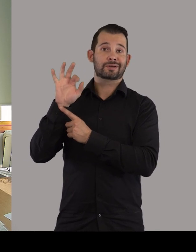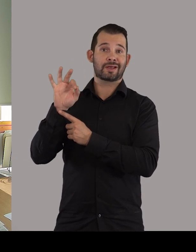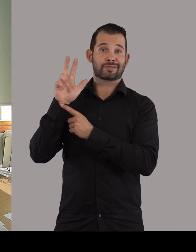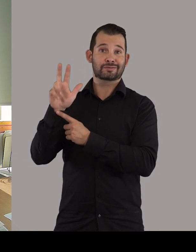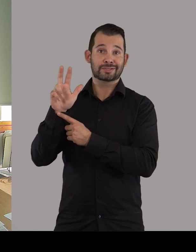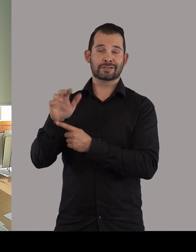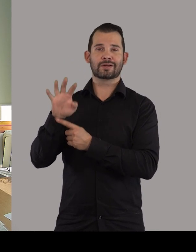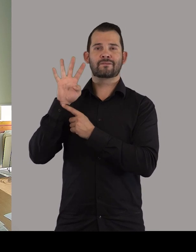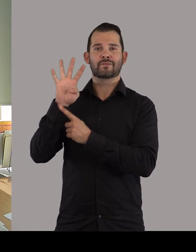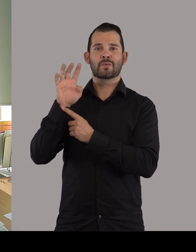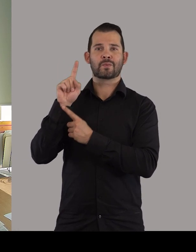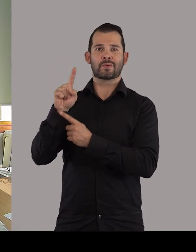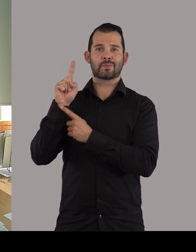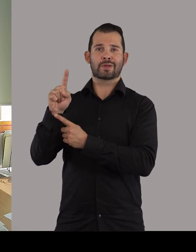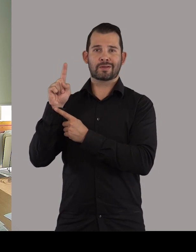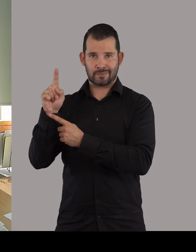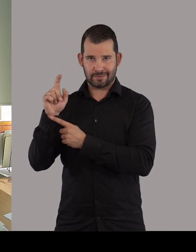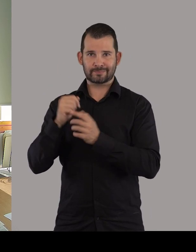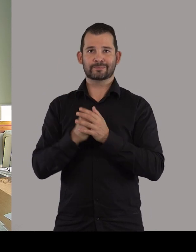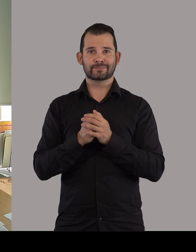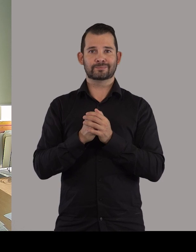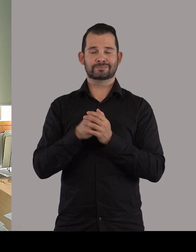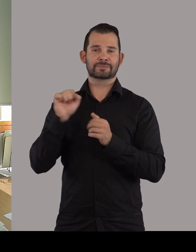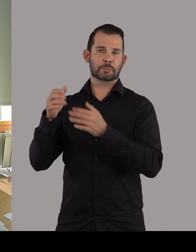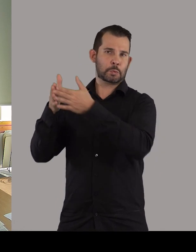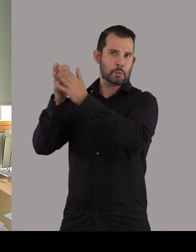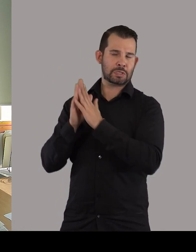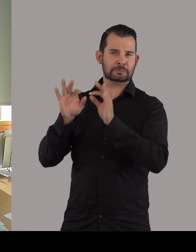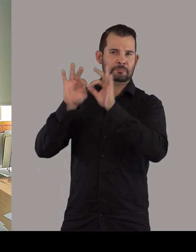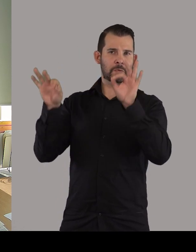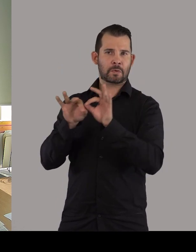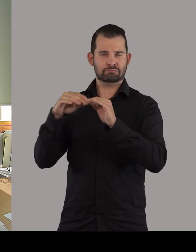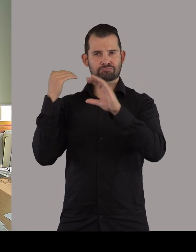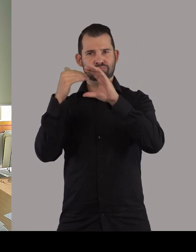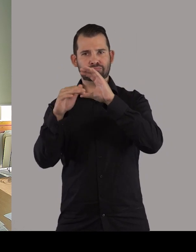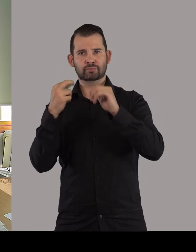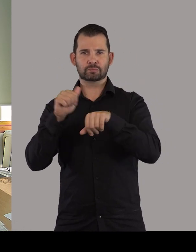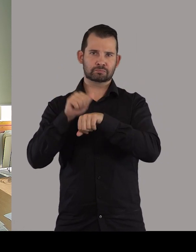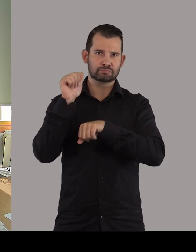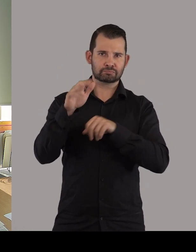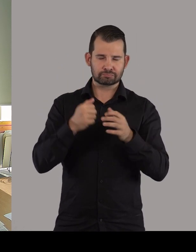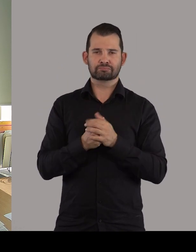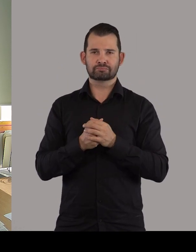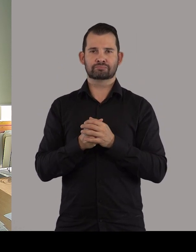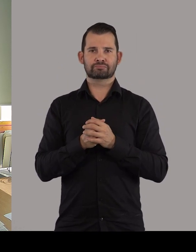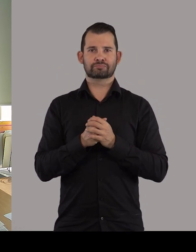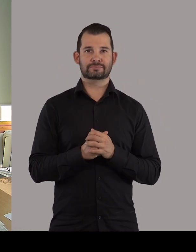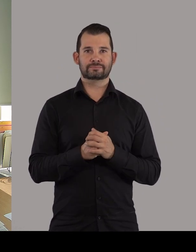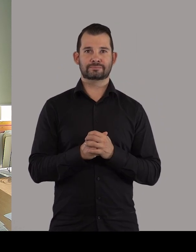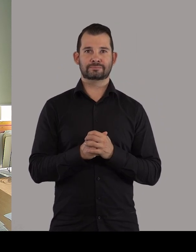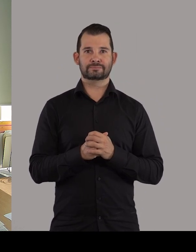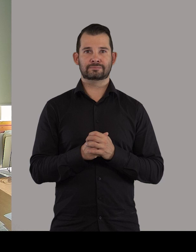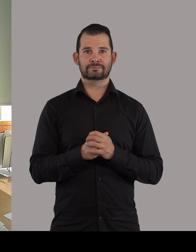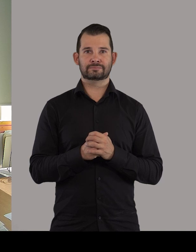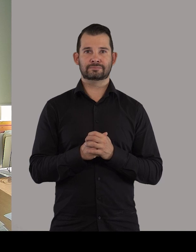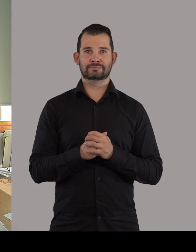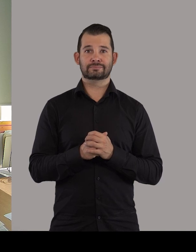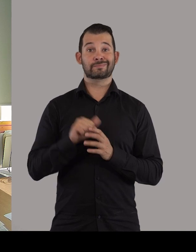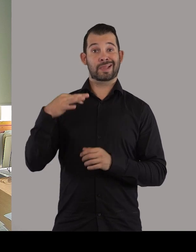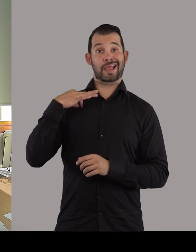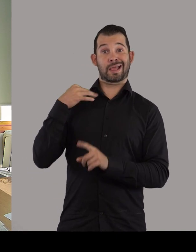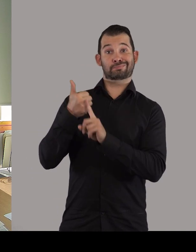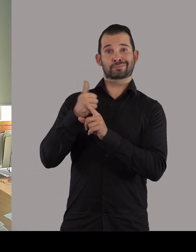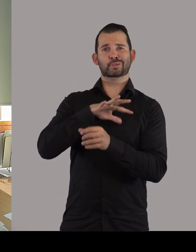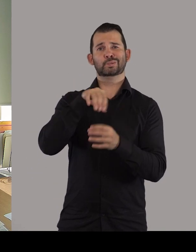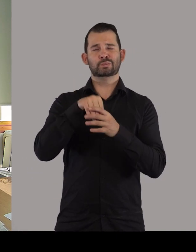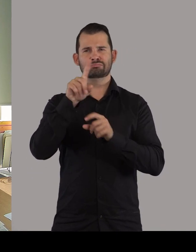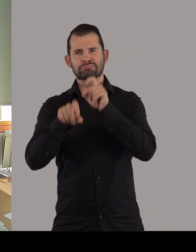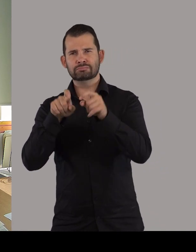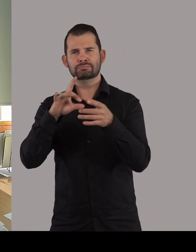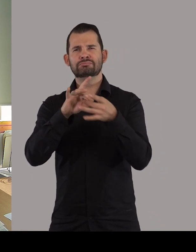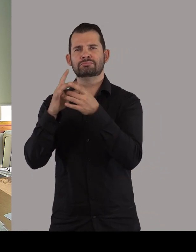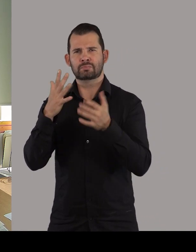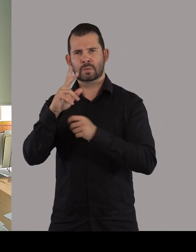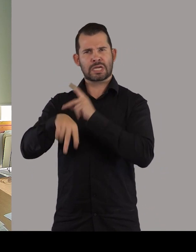416-393-4111 to request the form. The application includes questions about